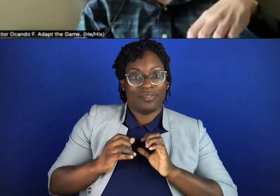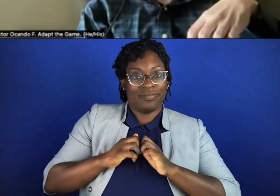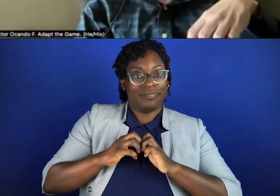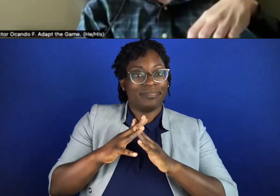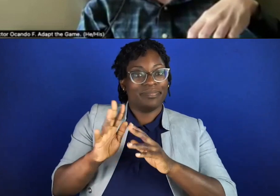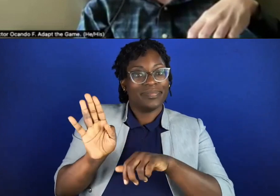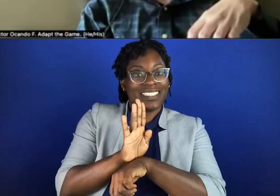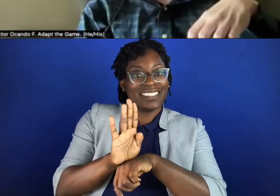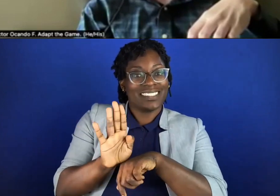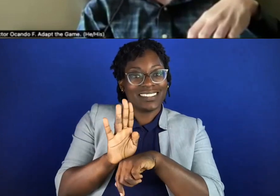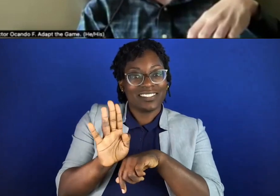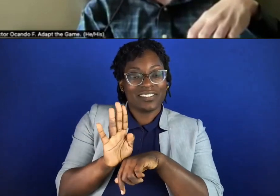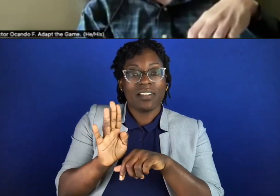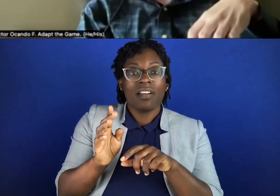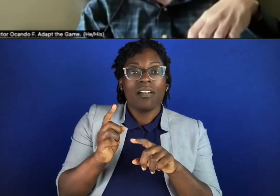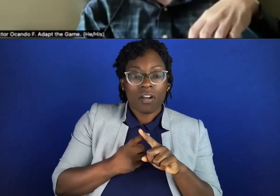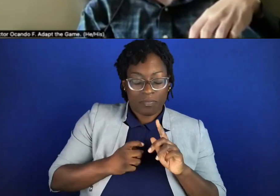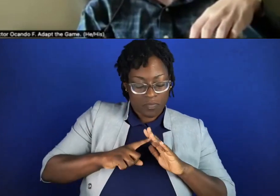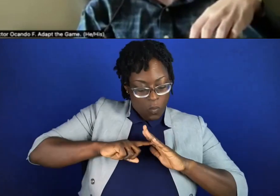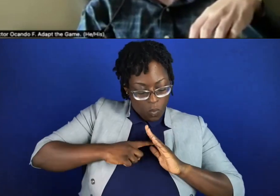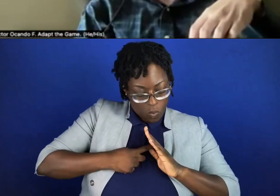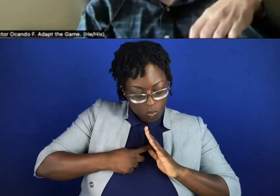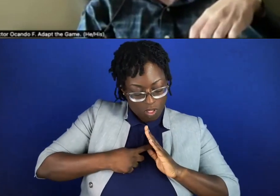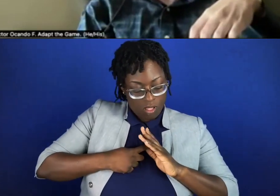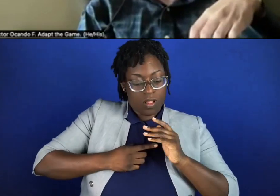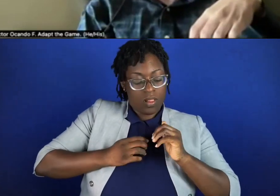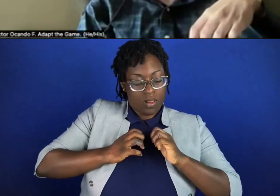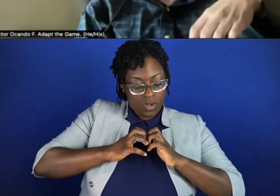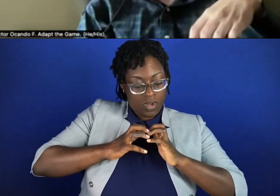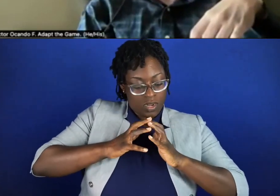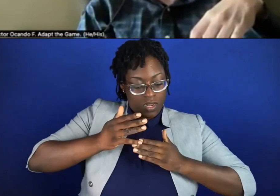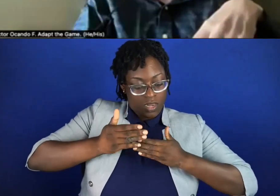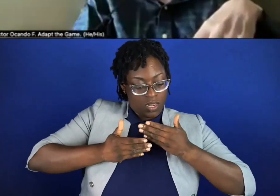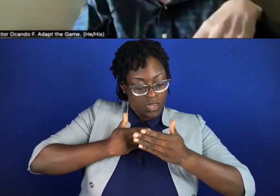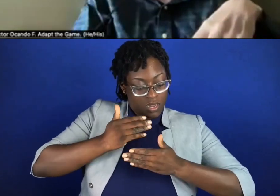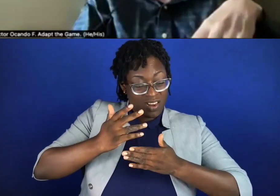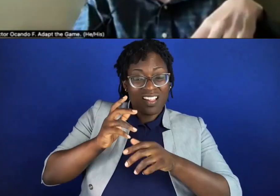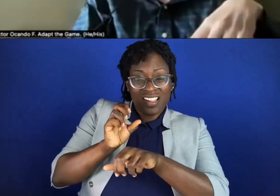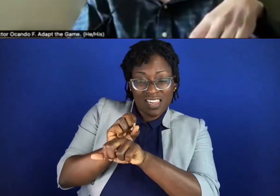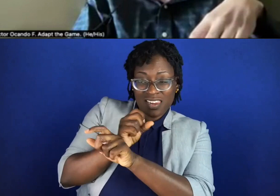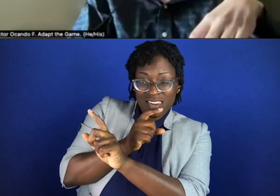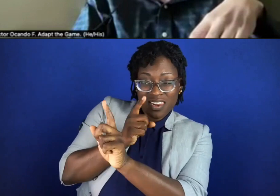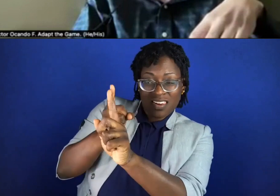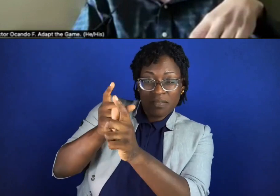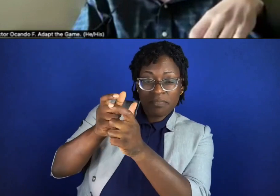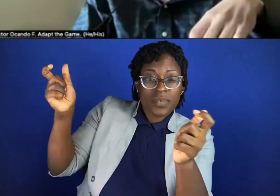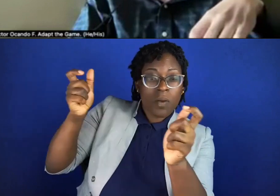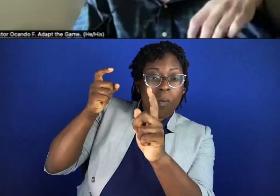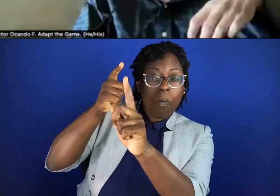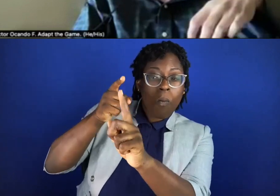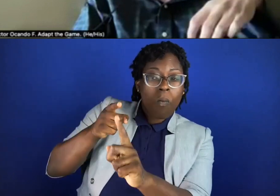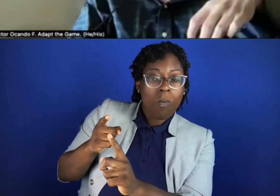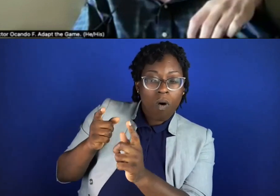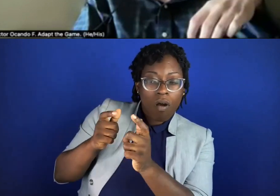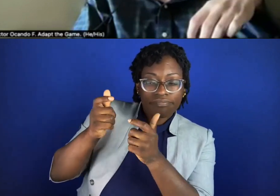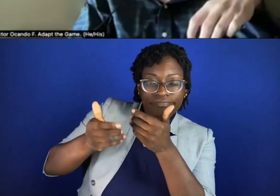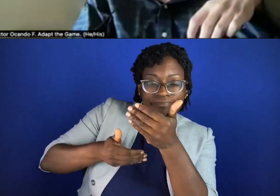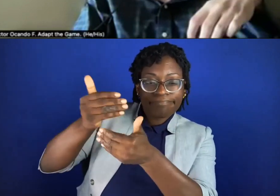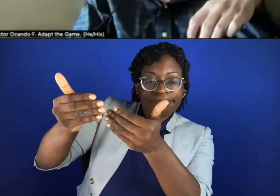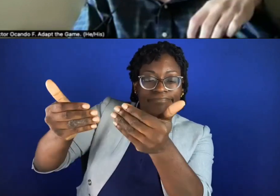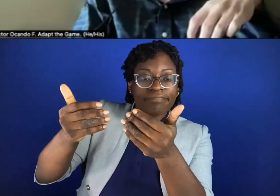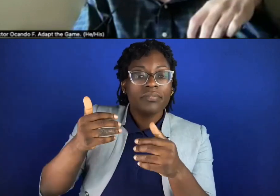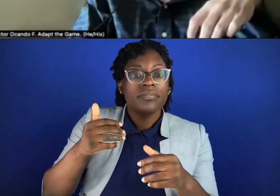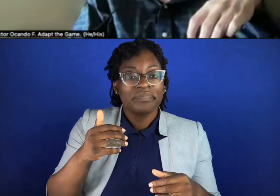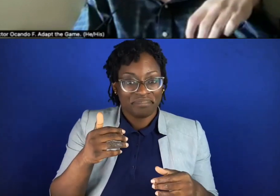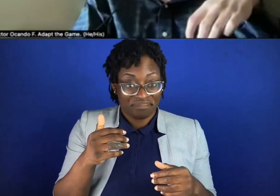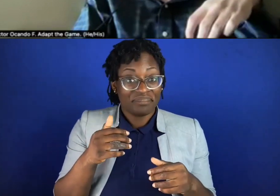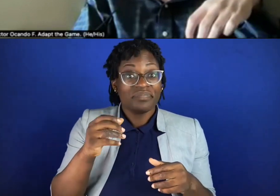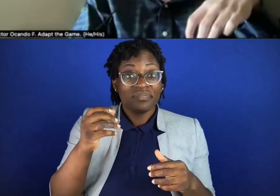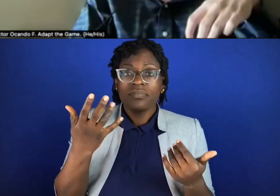starting small towards a big goal or big goals. What advice would you two have to someone